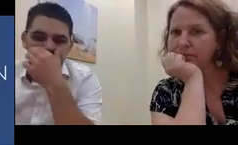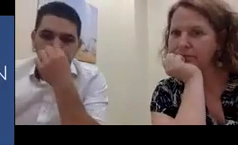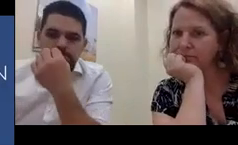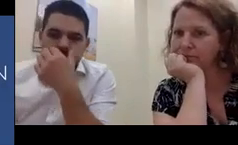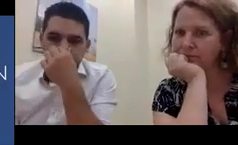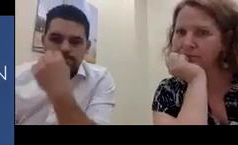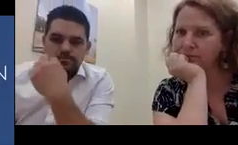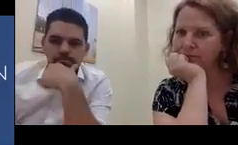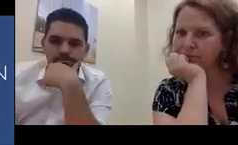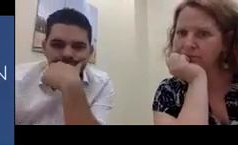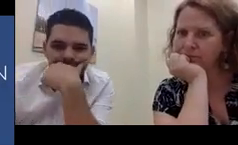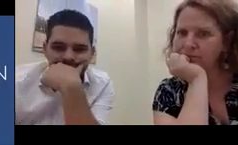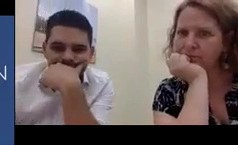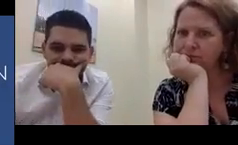to see the questions that have come up.